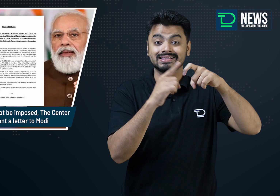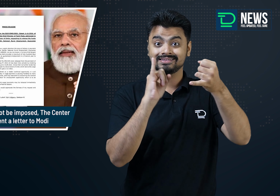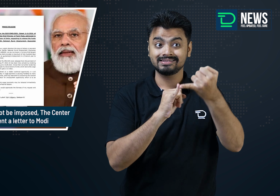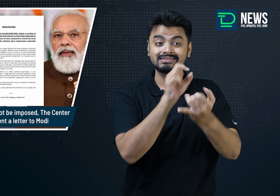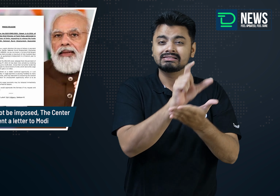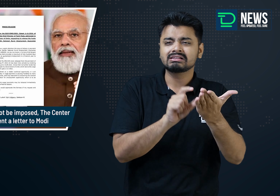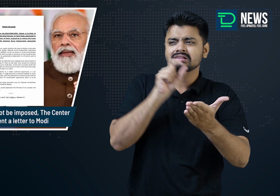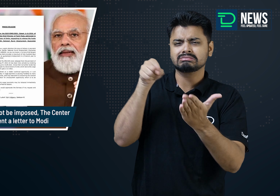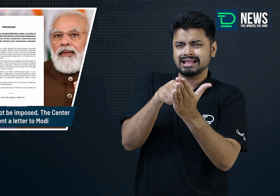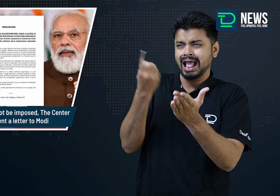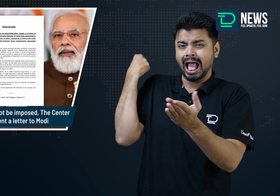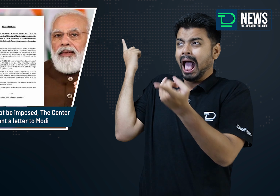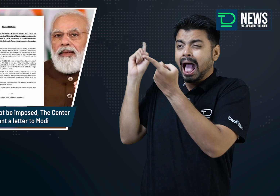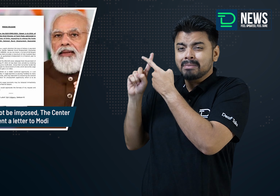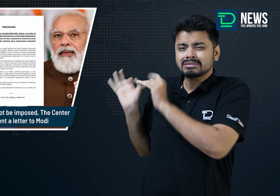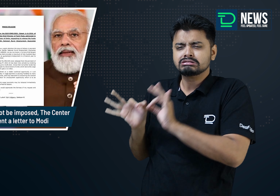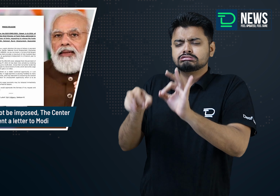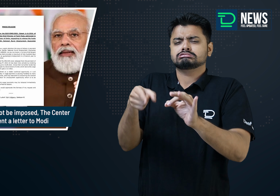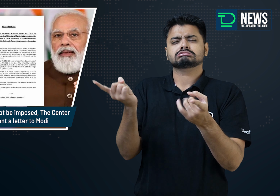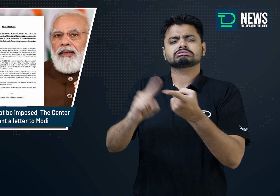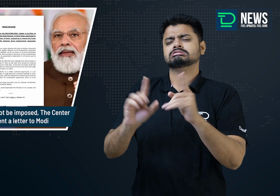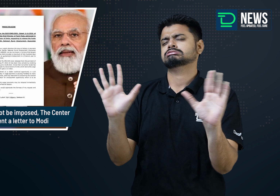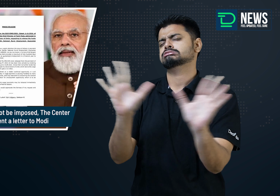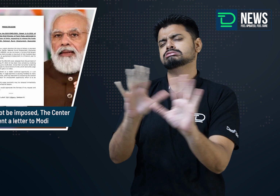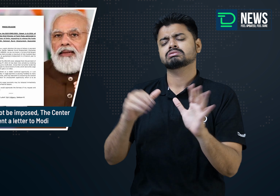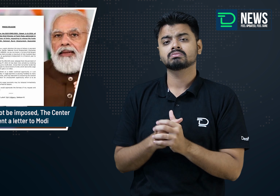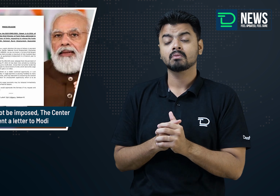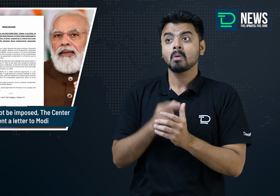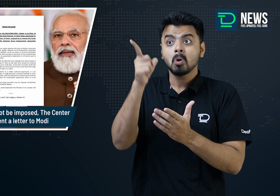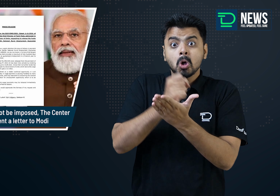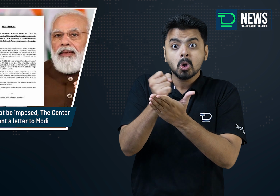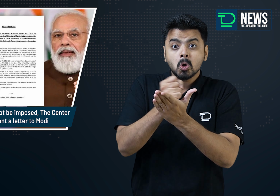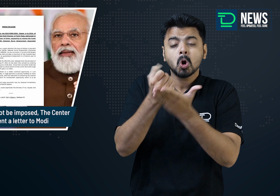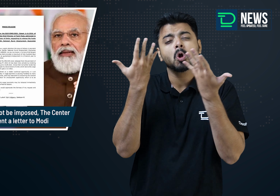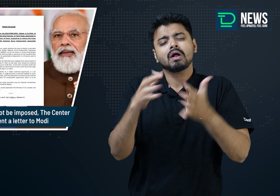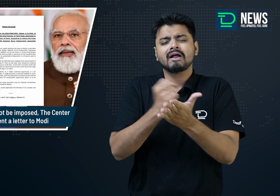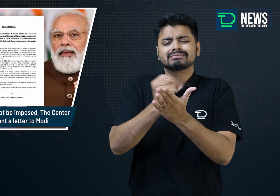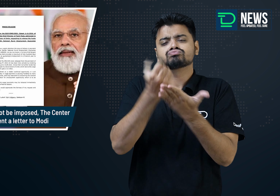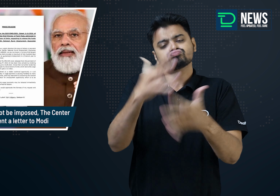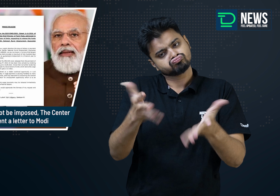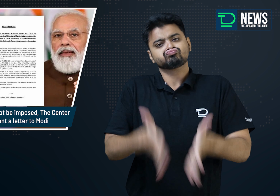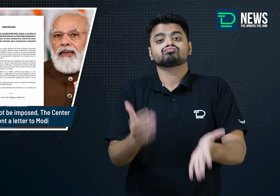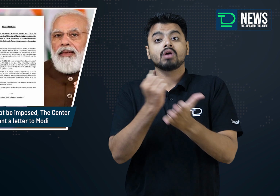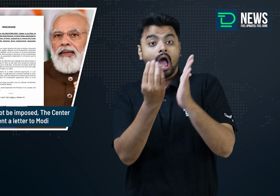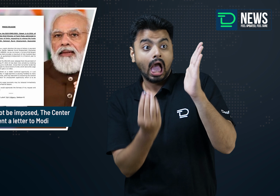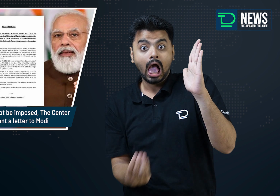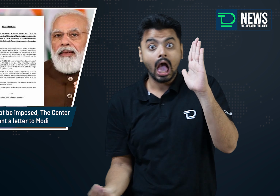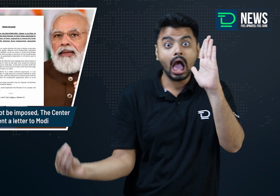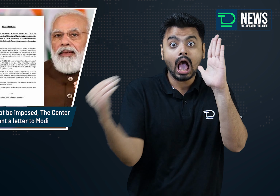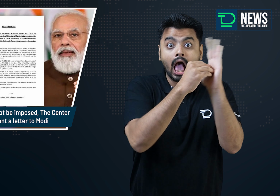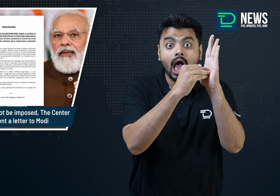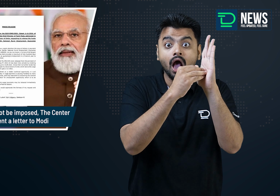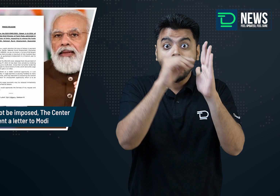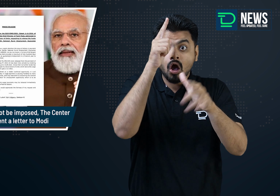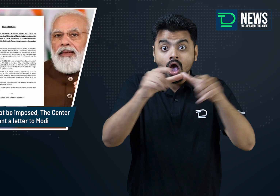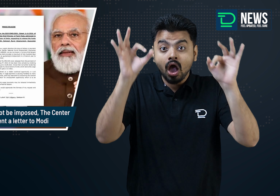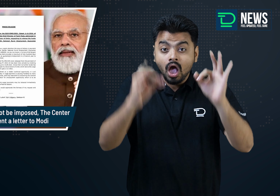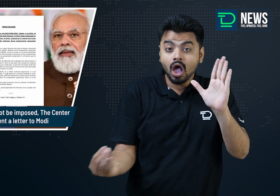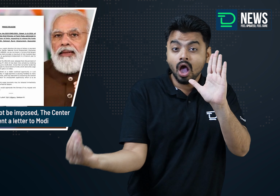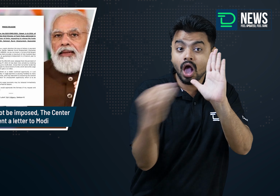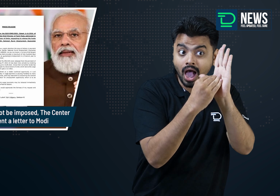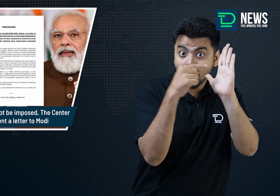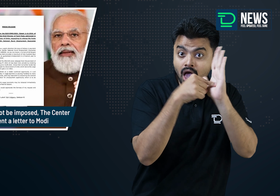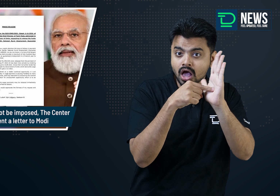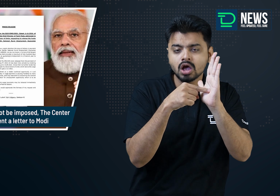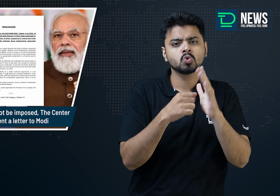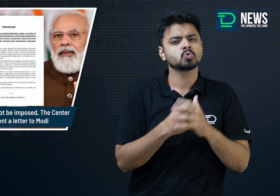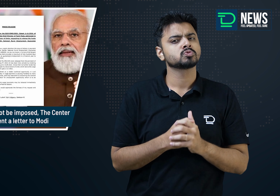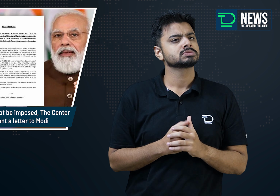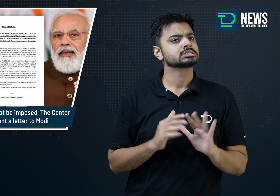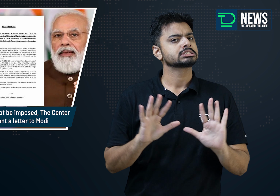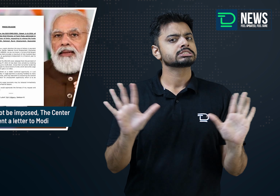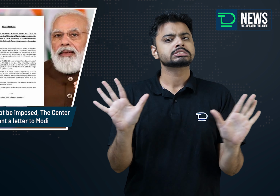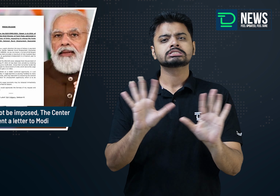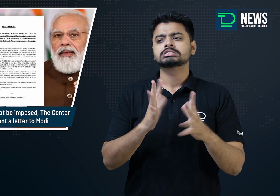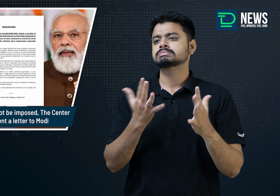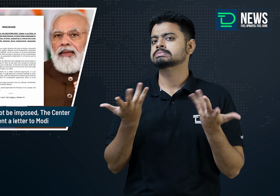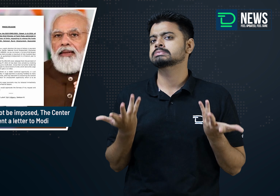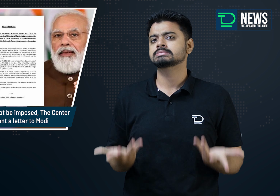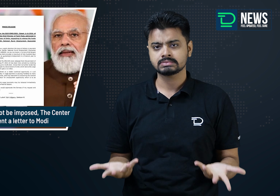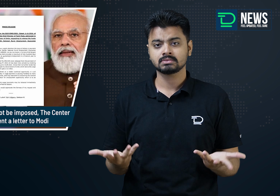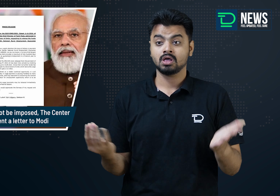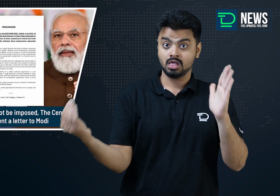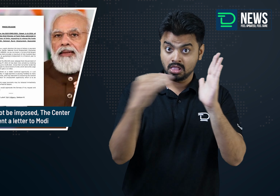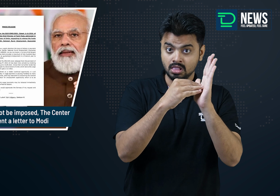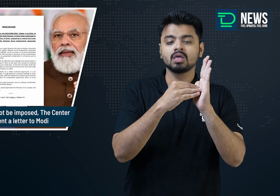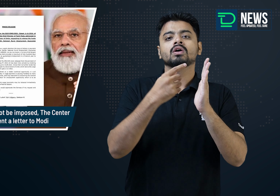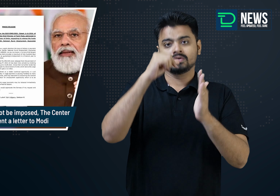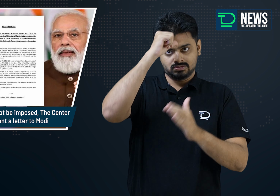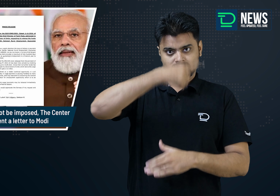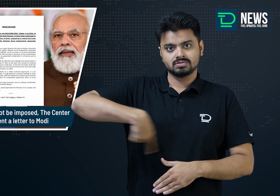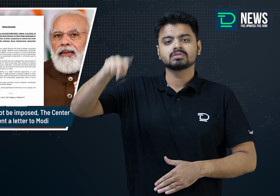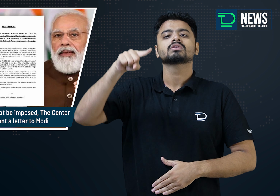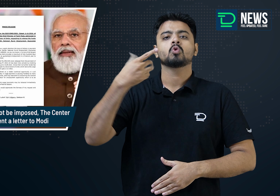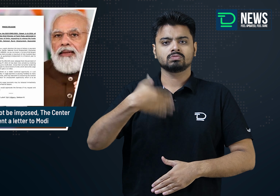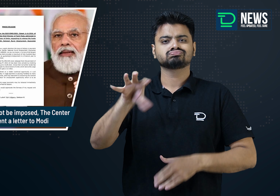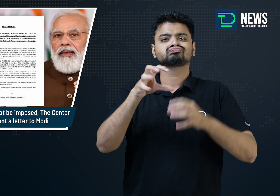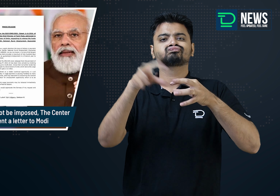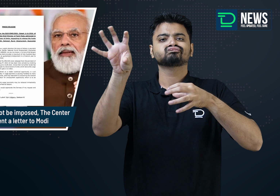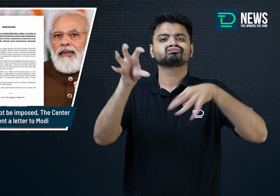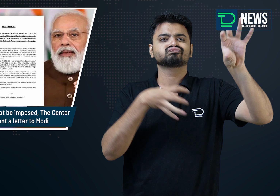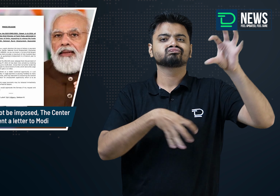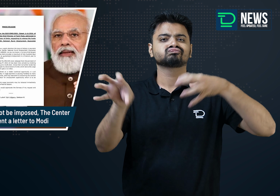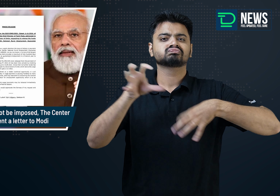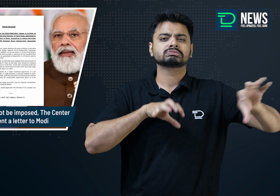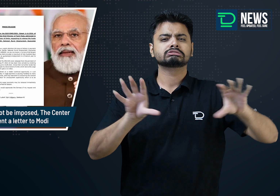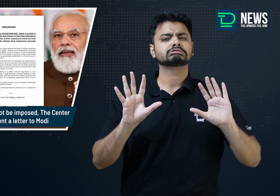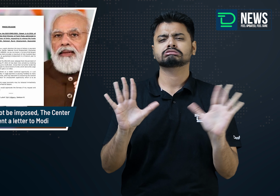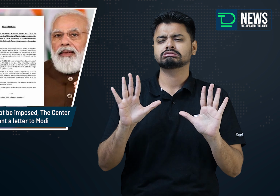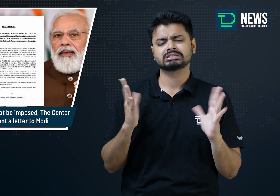Attempting to impose Hindi is impossible and can divide the country.